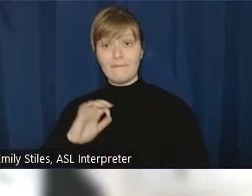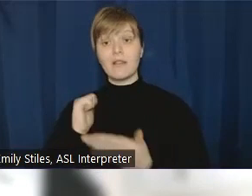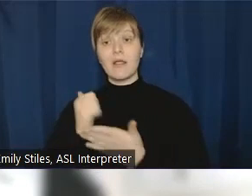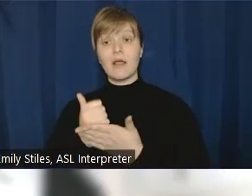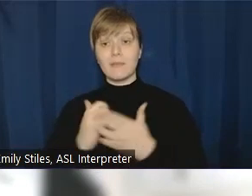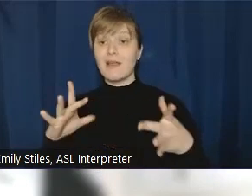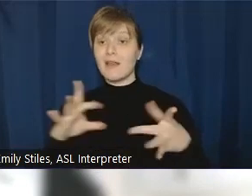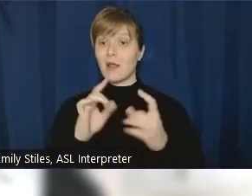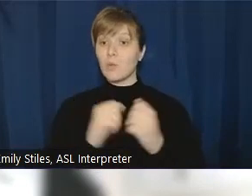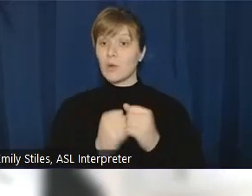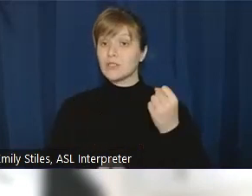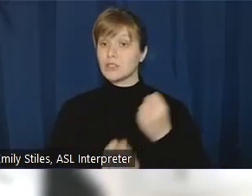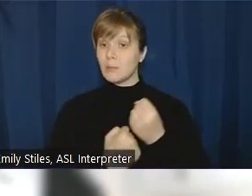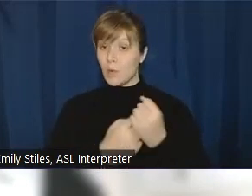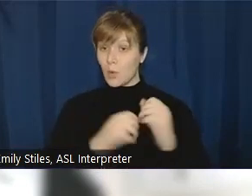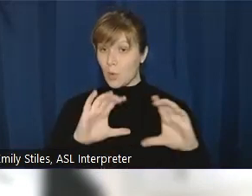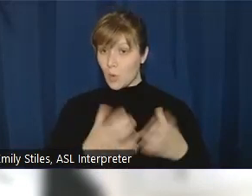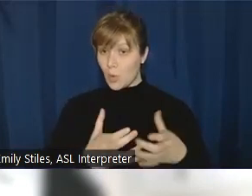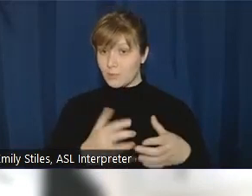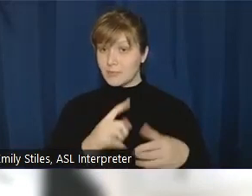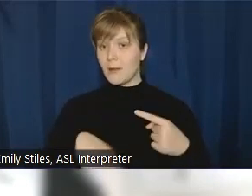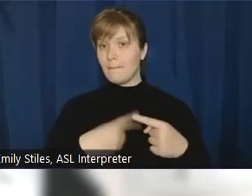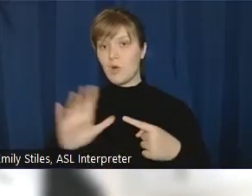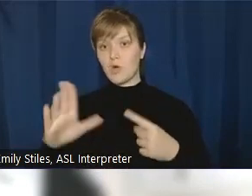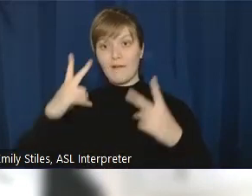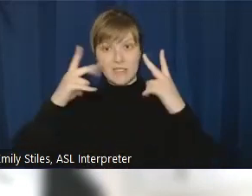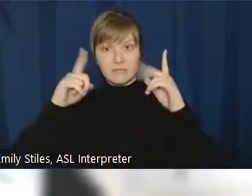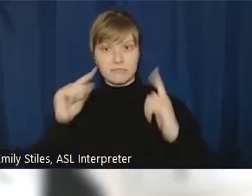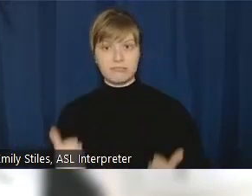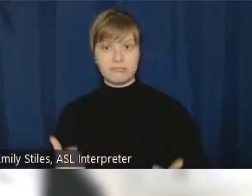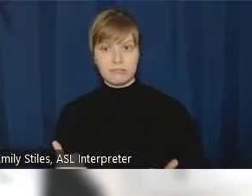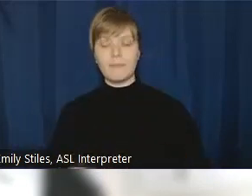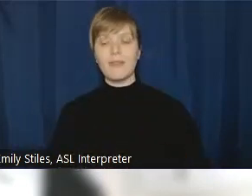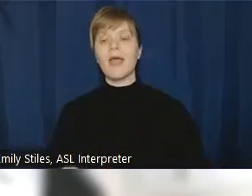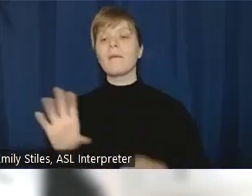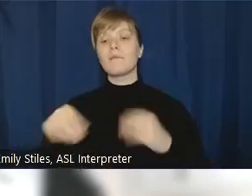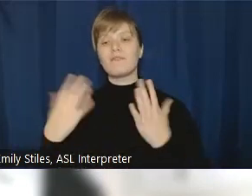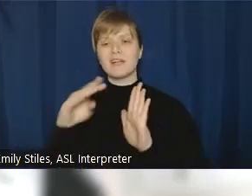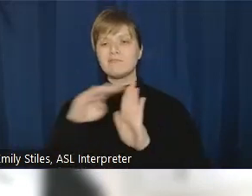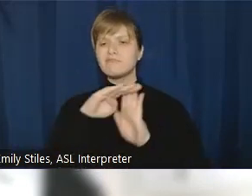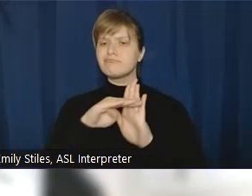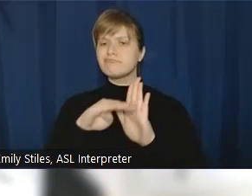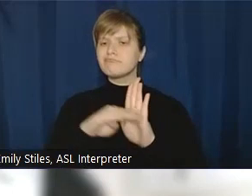about her vision loss and they also provided her with a list of apartments that would allow